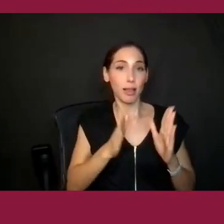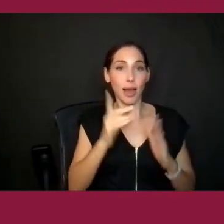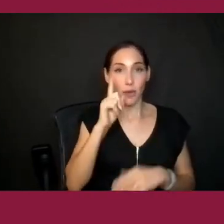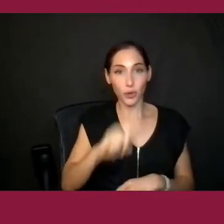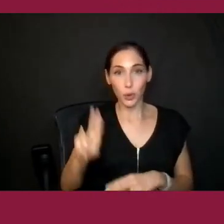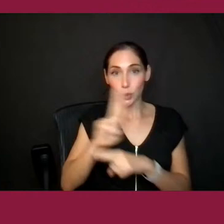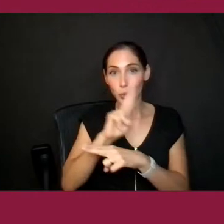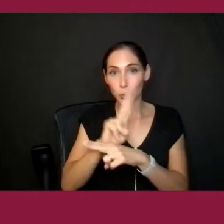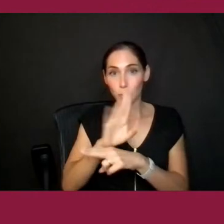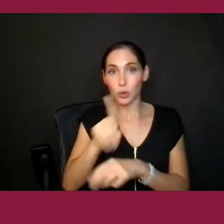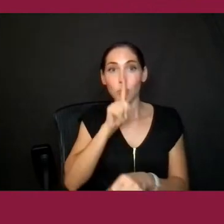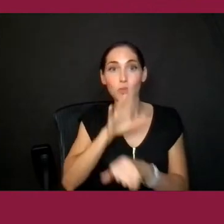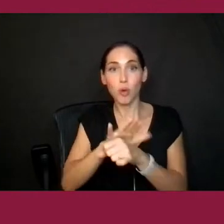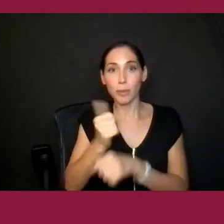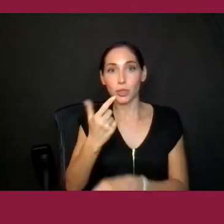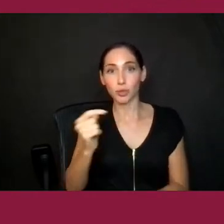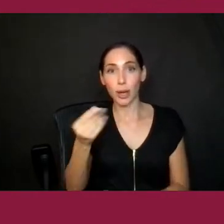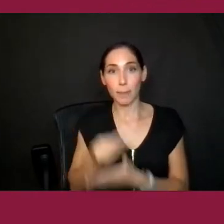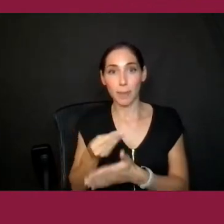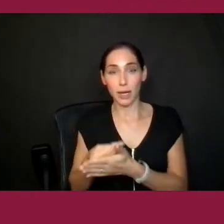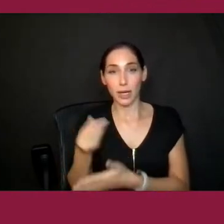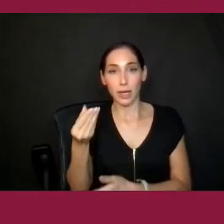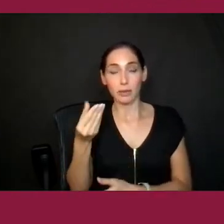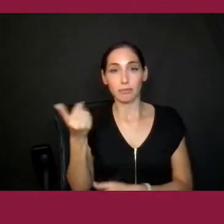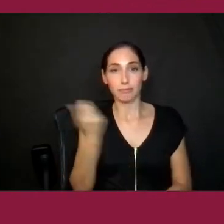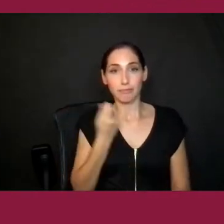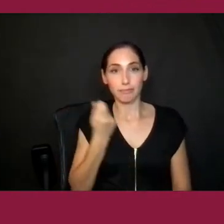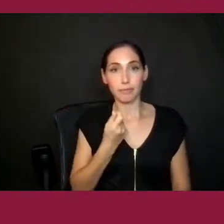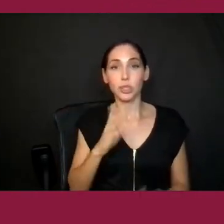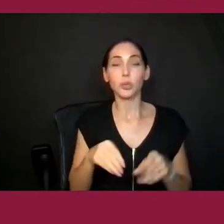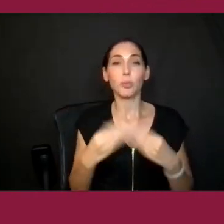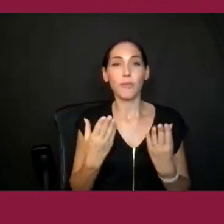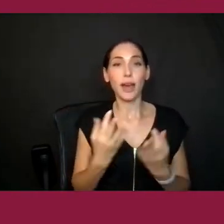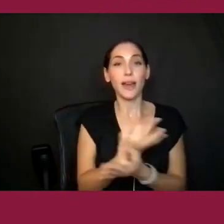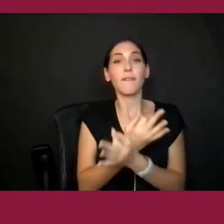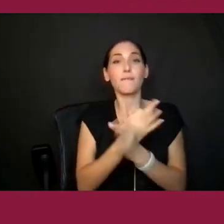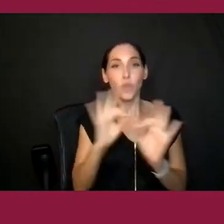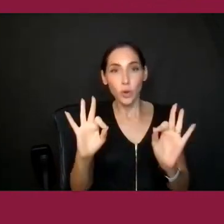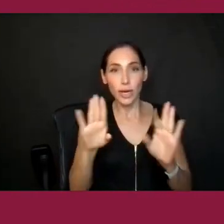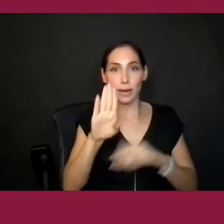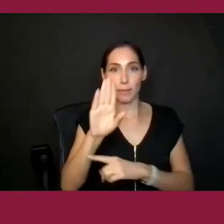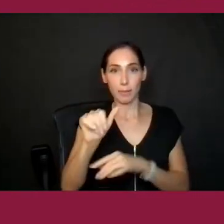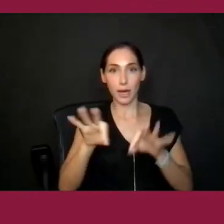your promise grant money to provide, um, free baccalaureate degrees to your students.